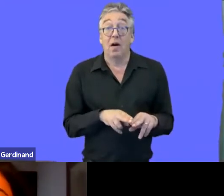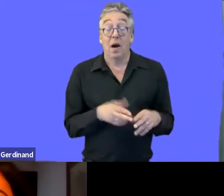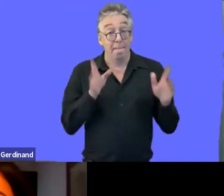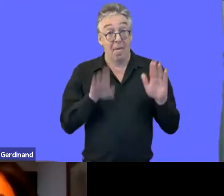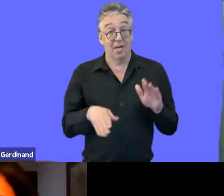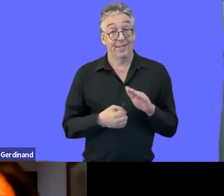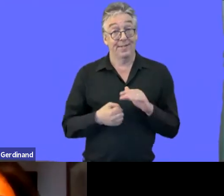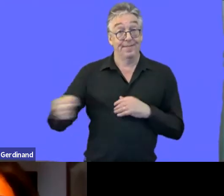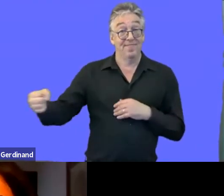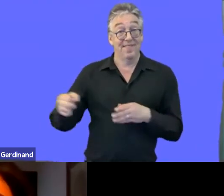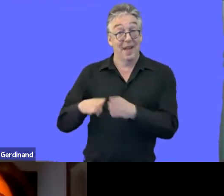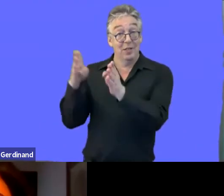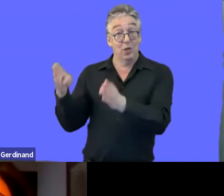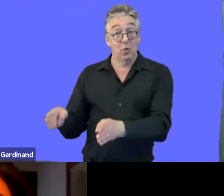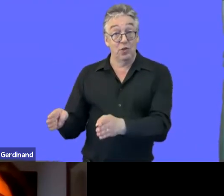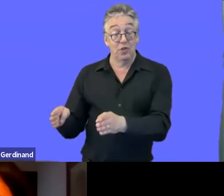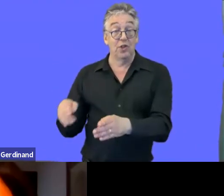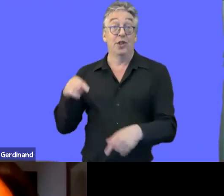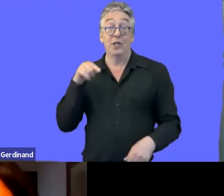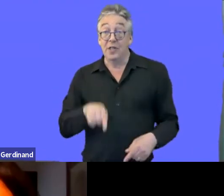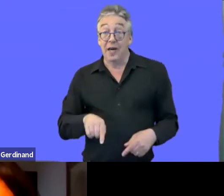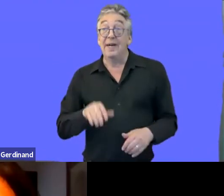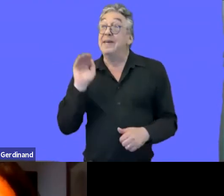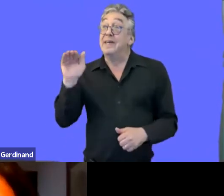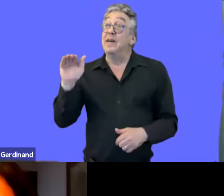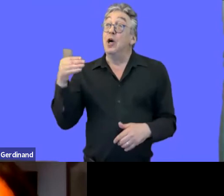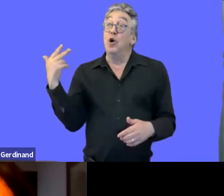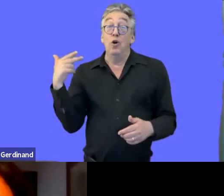So eventually she applied for a social security pension